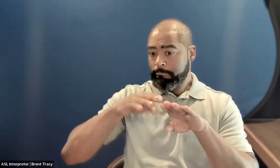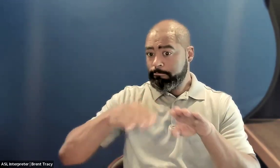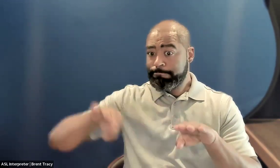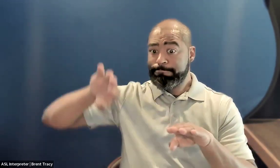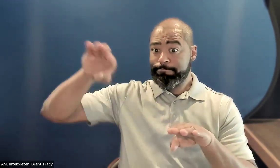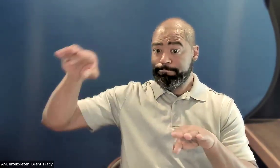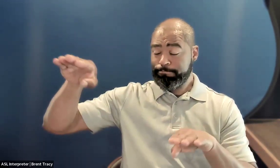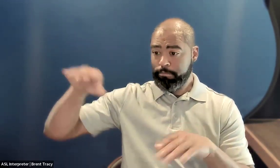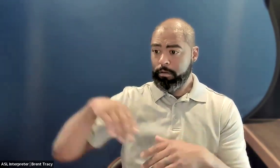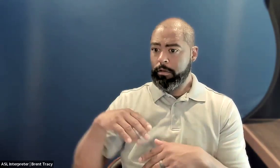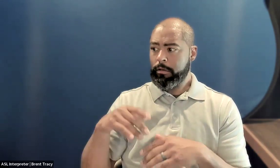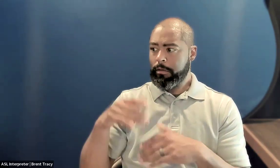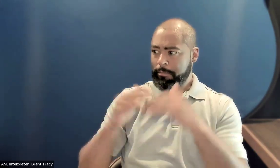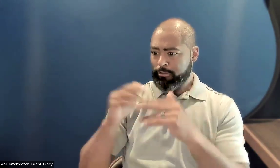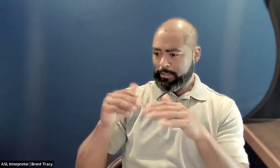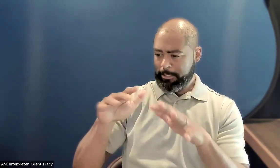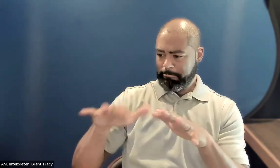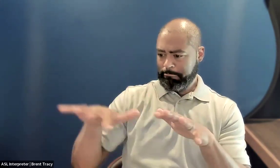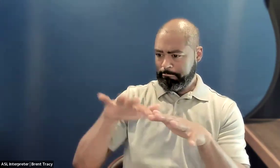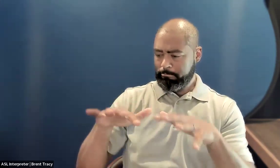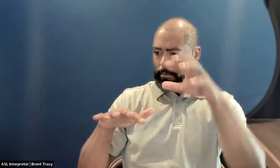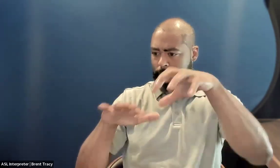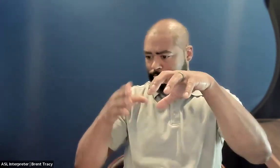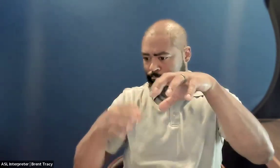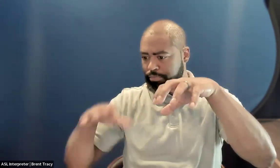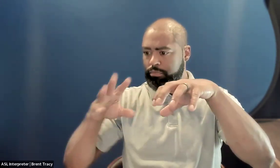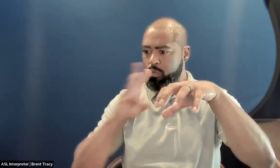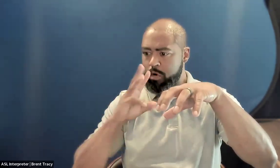So these are frequent topics that are already raised during